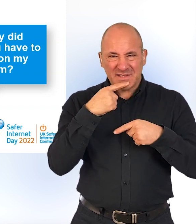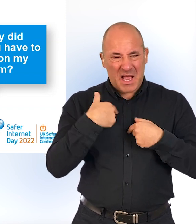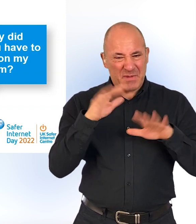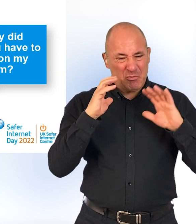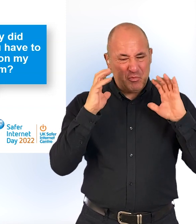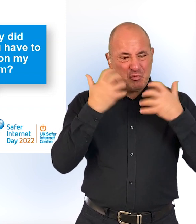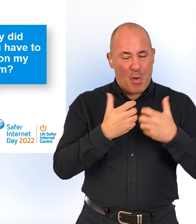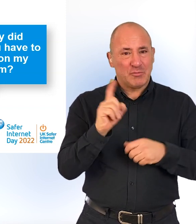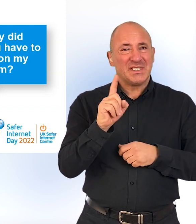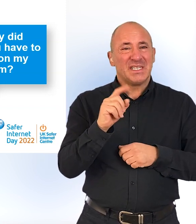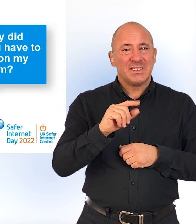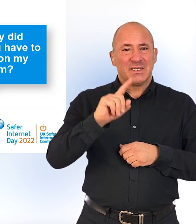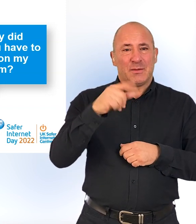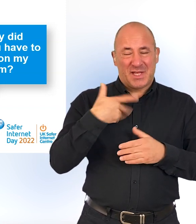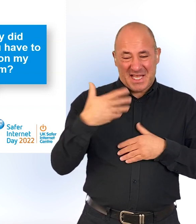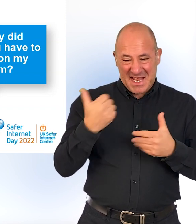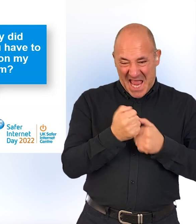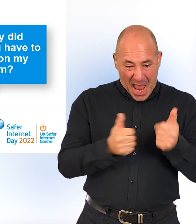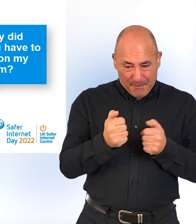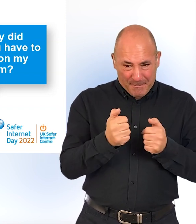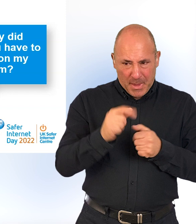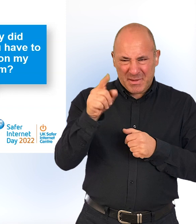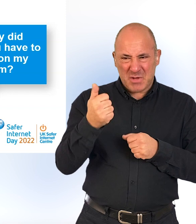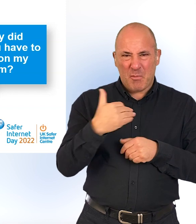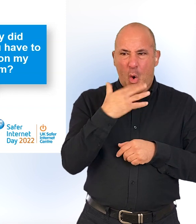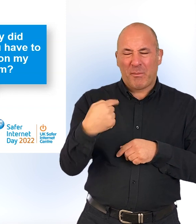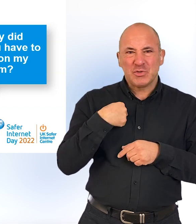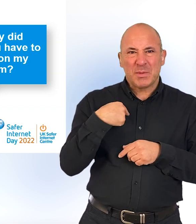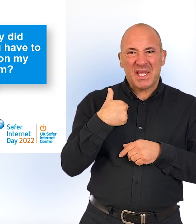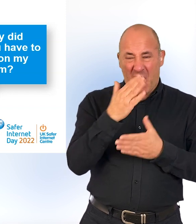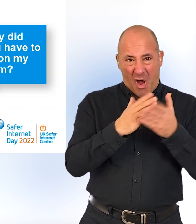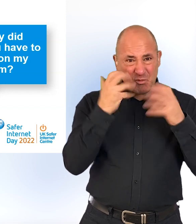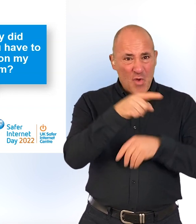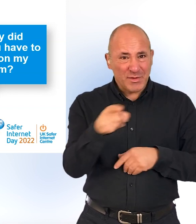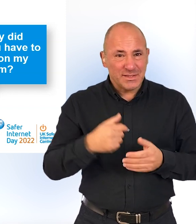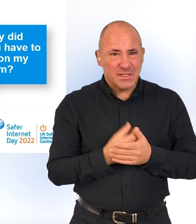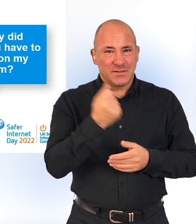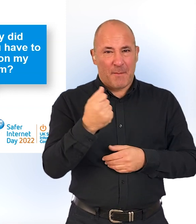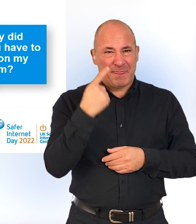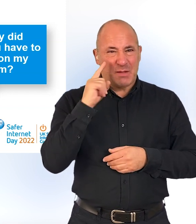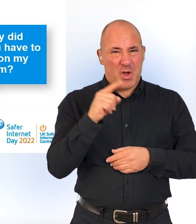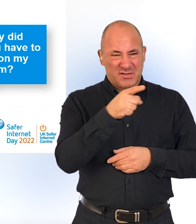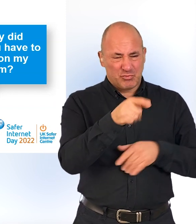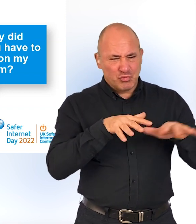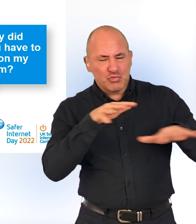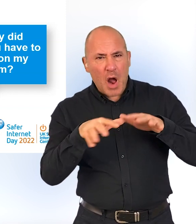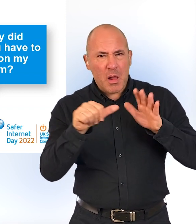have worried about people being mean to them when they were playing games. Some people think it is funny to laugh at a player